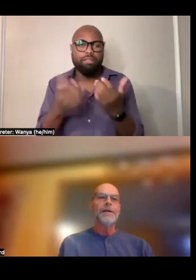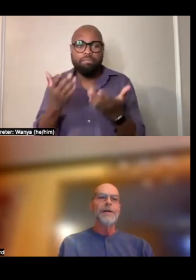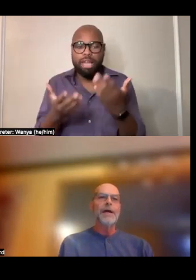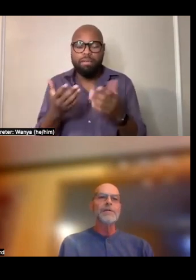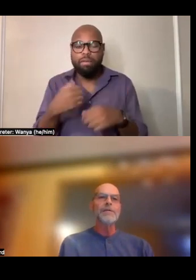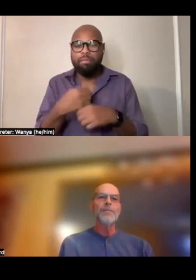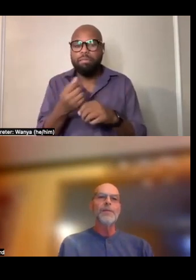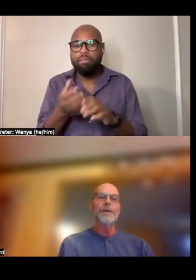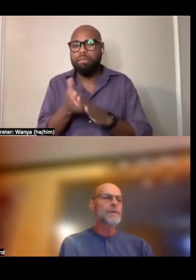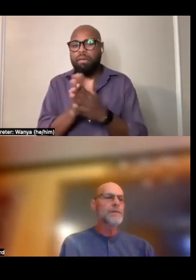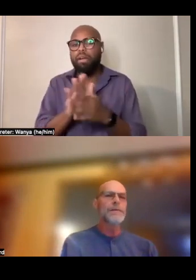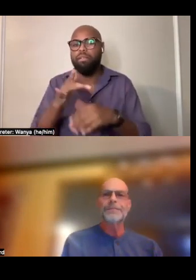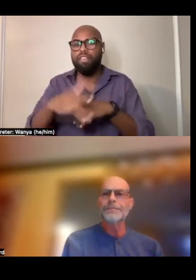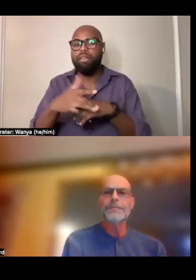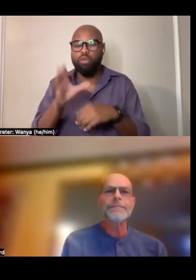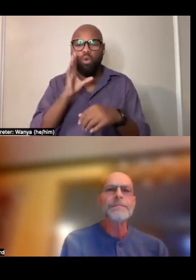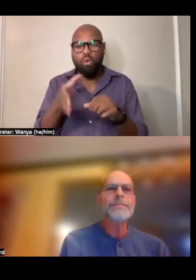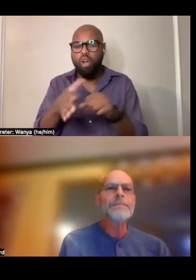Next slide, please.